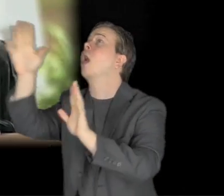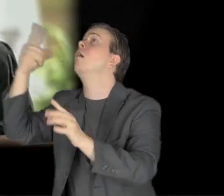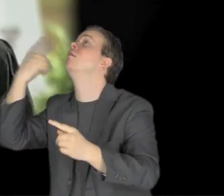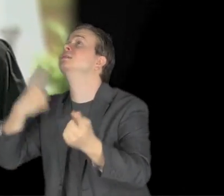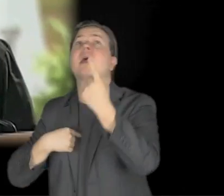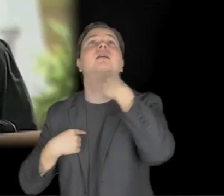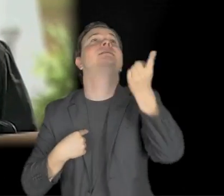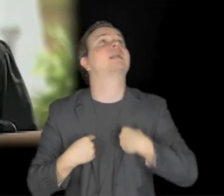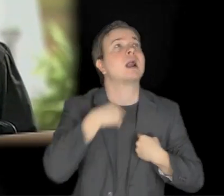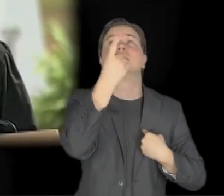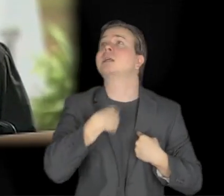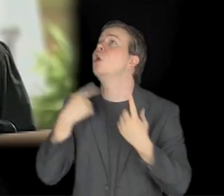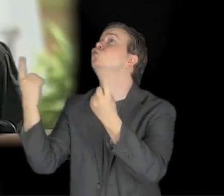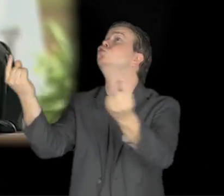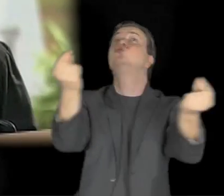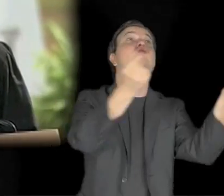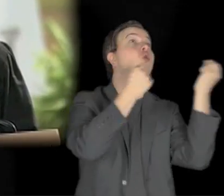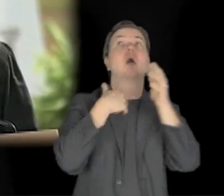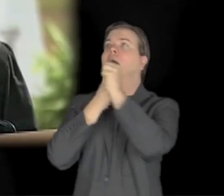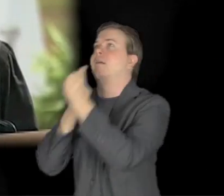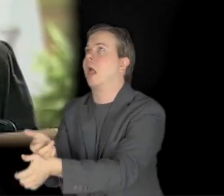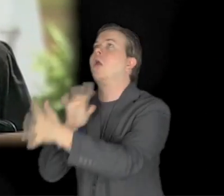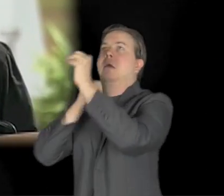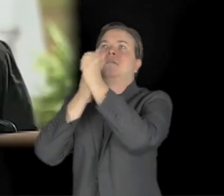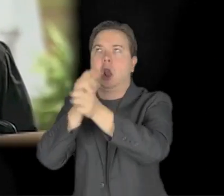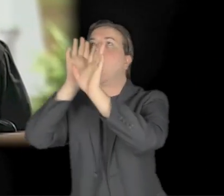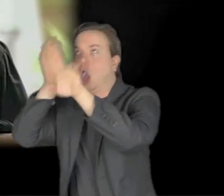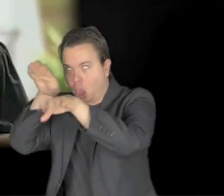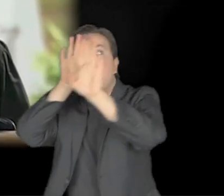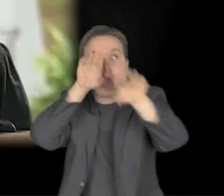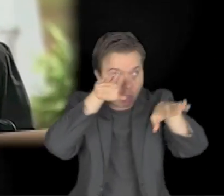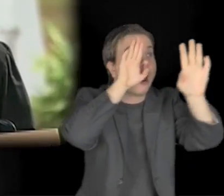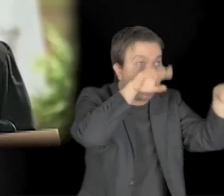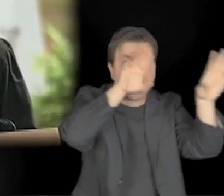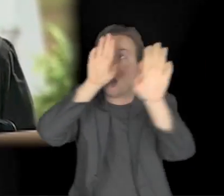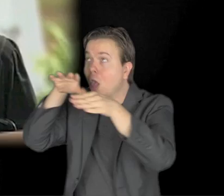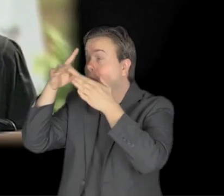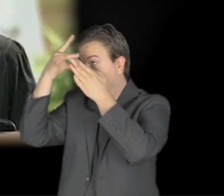Don't be trapped by dogma — which is living with the results of other people's thinking.